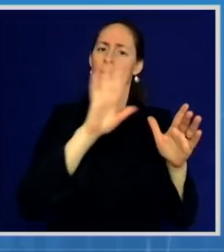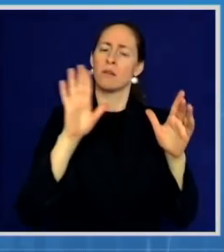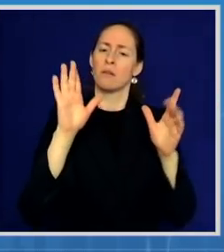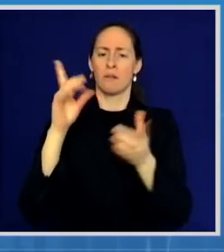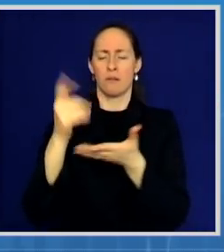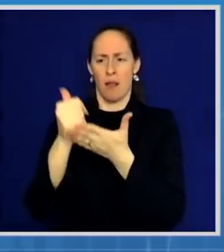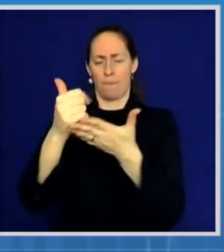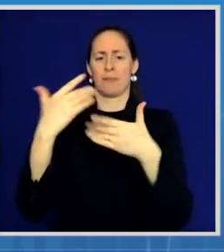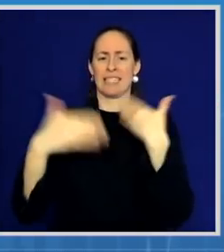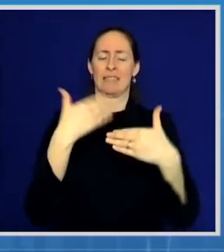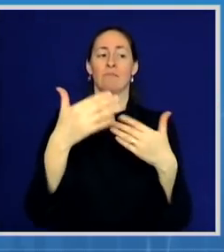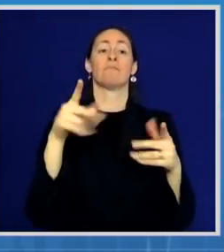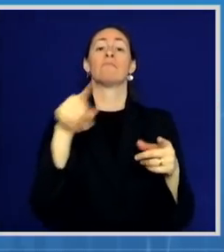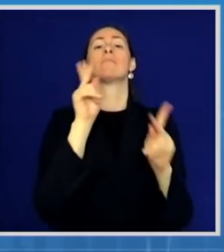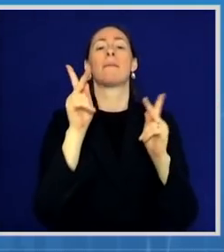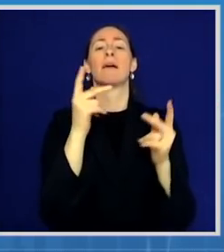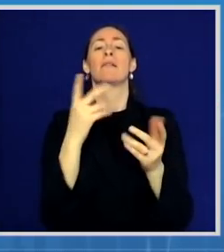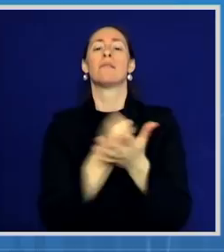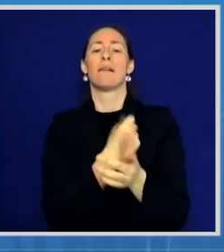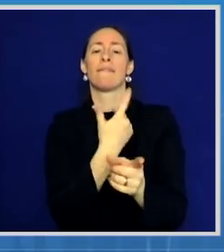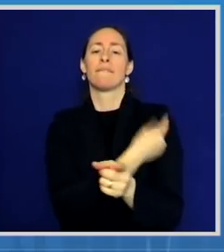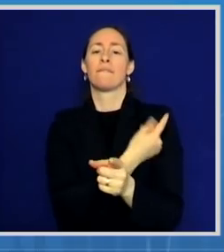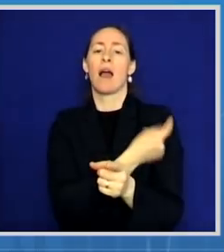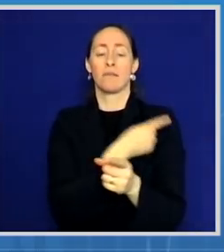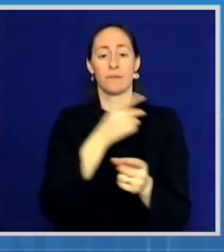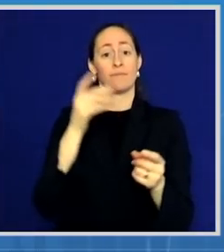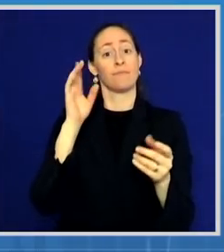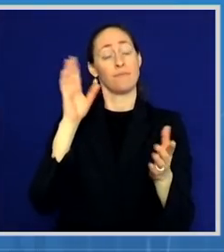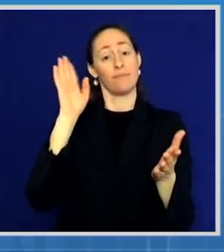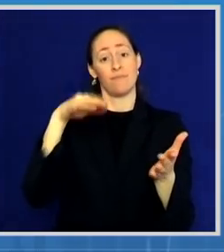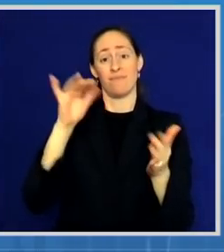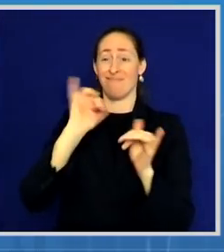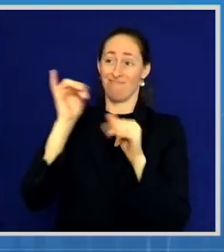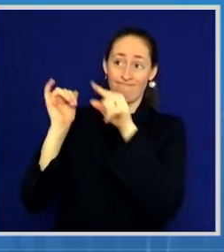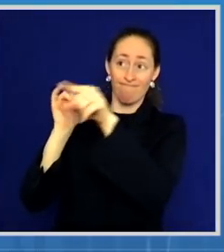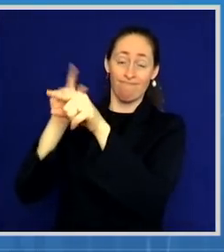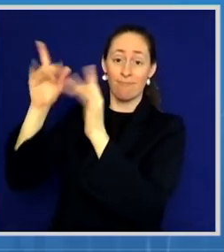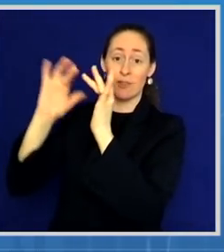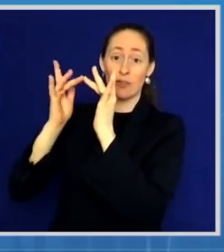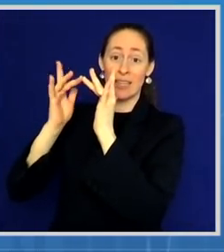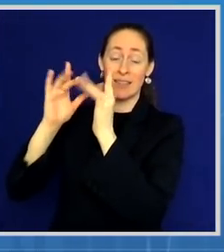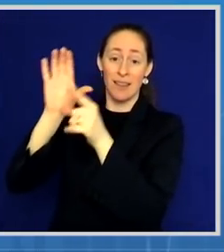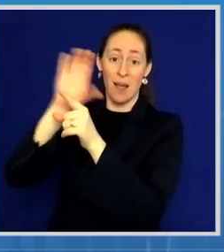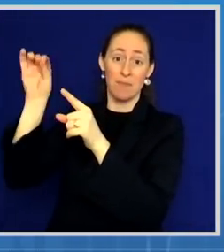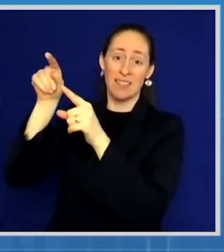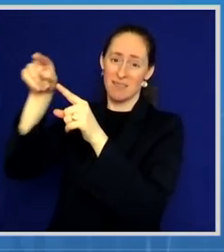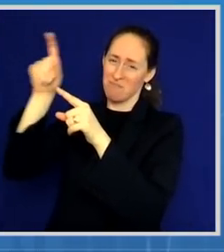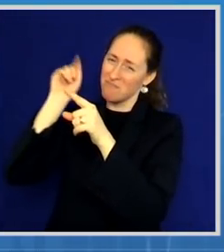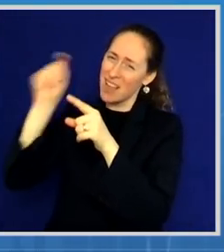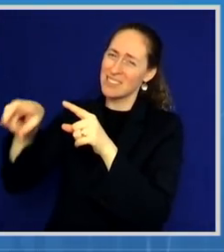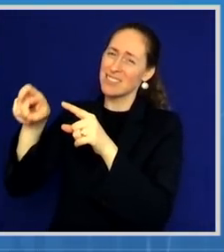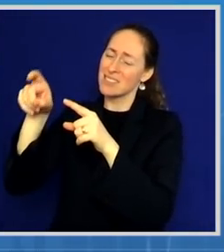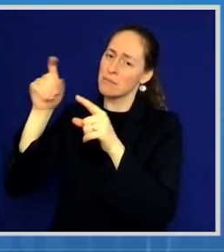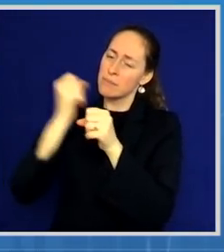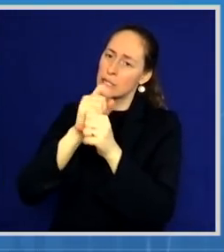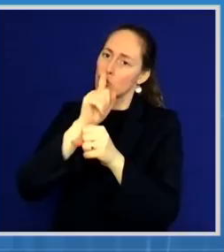that we need social media companies and platforms to not only put out accurate information, but your root out both blatant and subtle disinformation